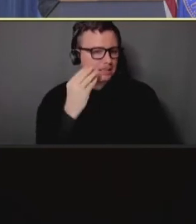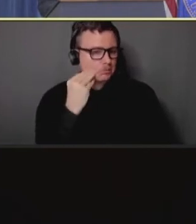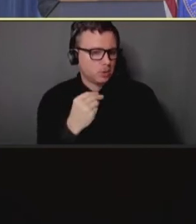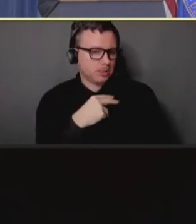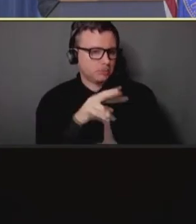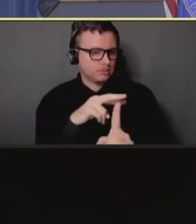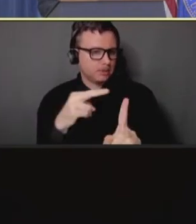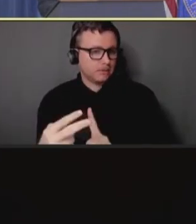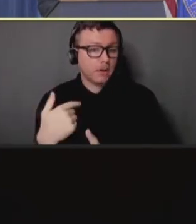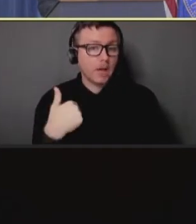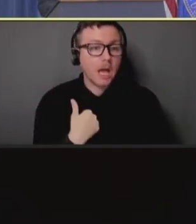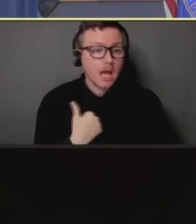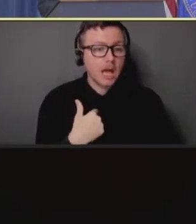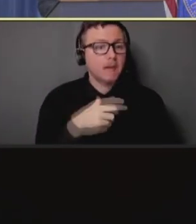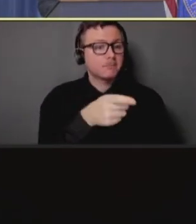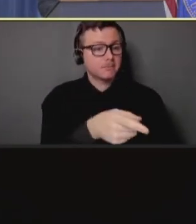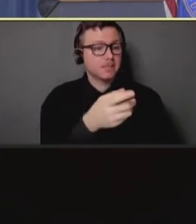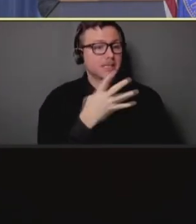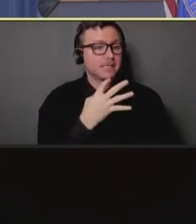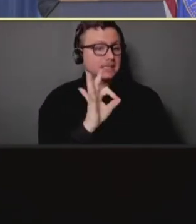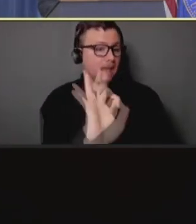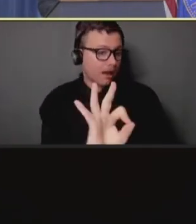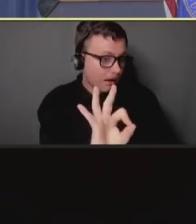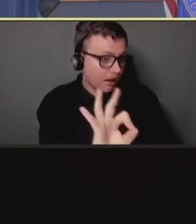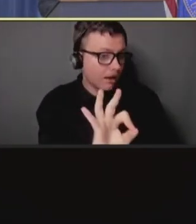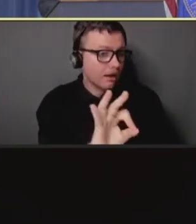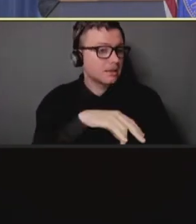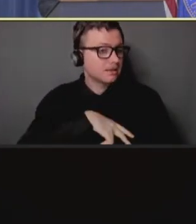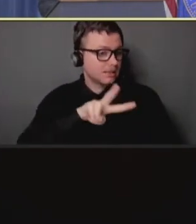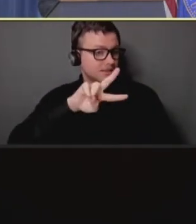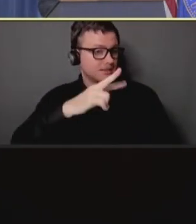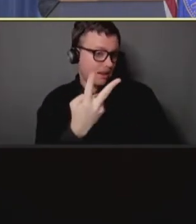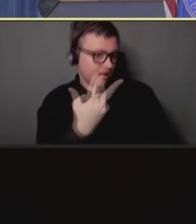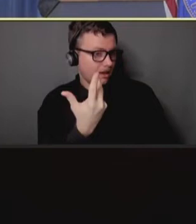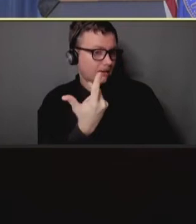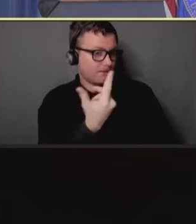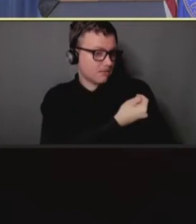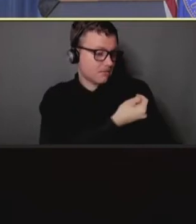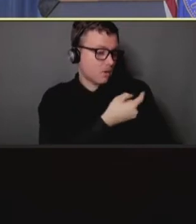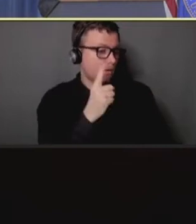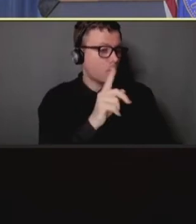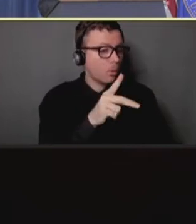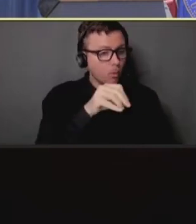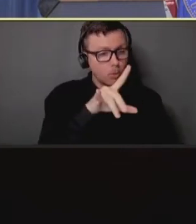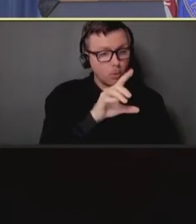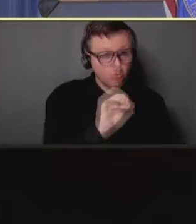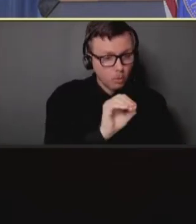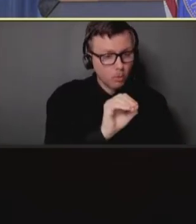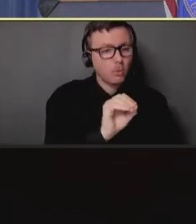This was me, at nine years old, getting a second polio vaccination with the experimental